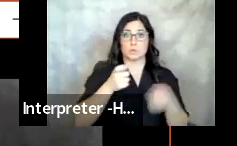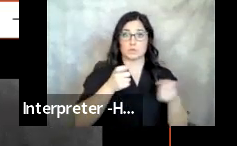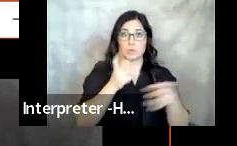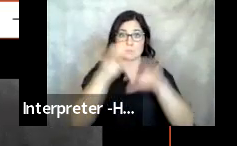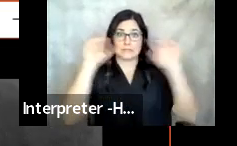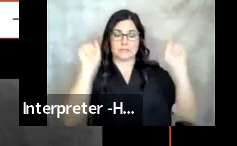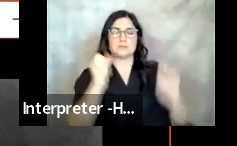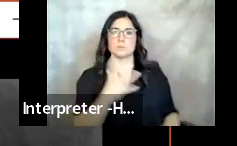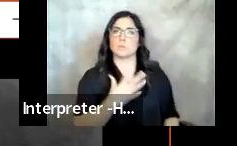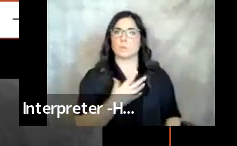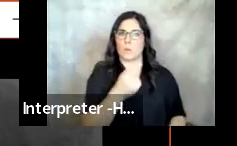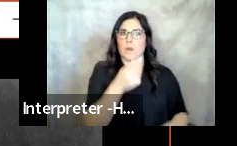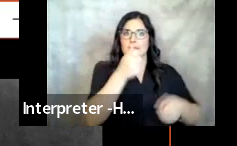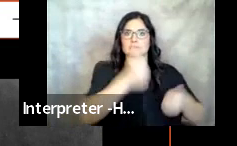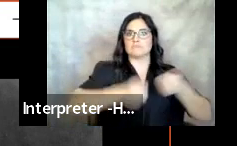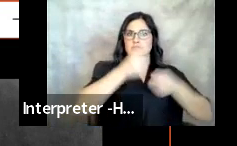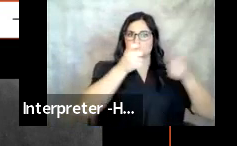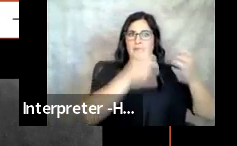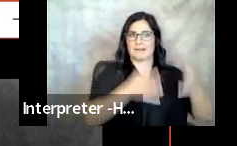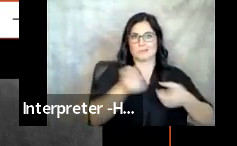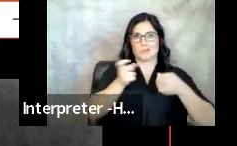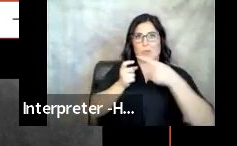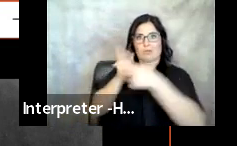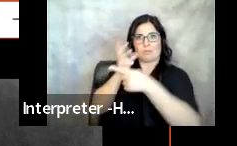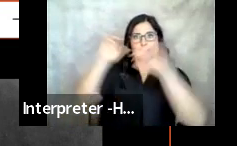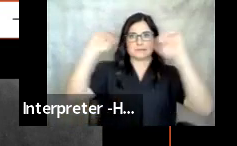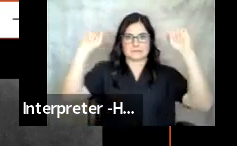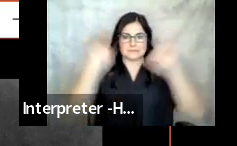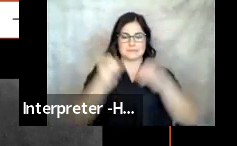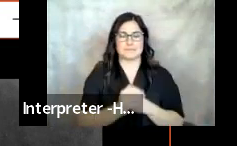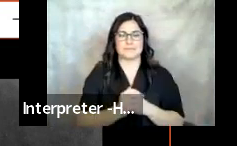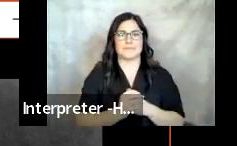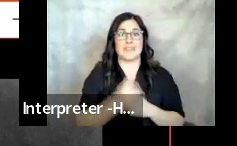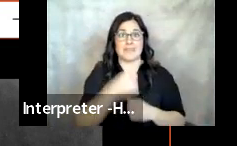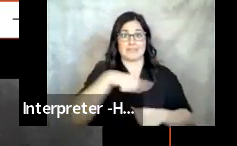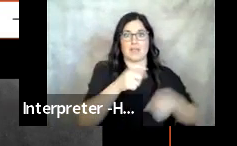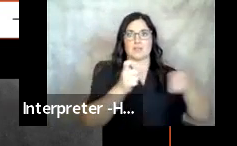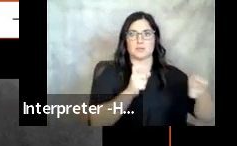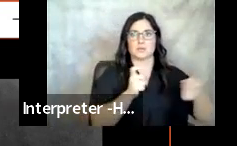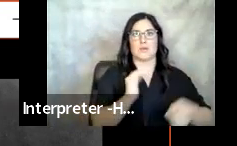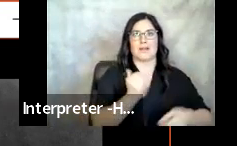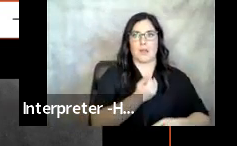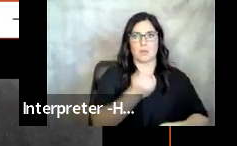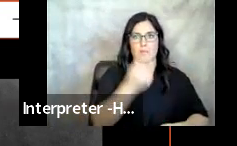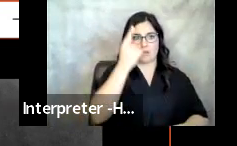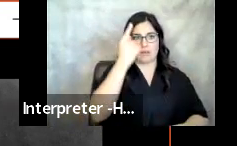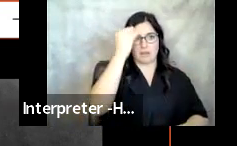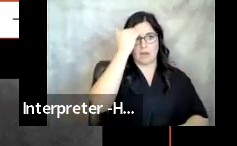Supremacists control the present, and so they control our understanding of the. Past by right. I mean. He is a.